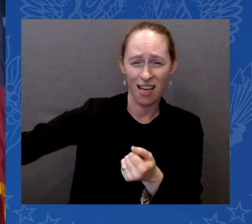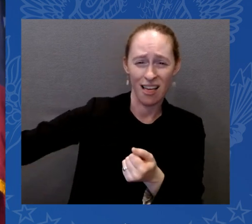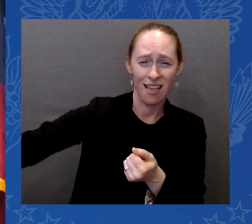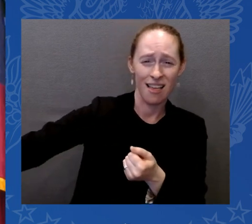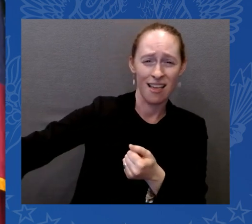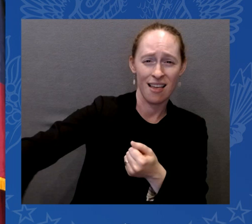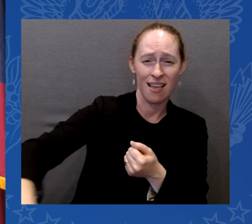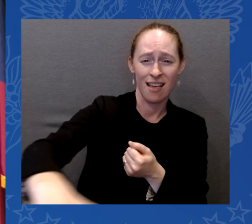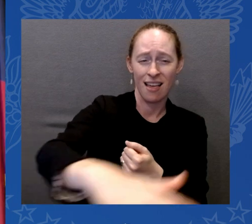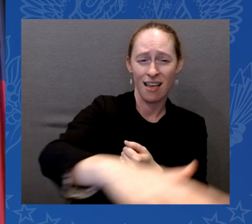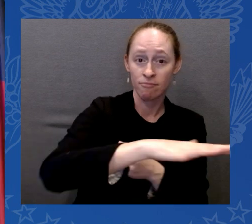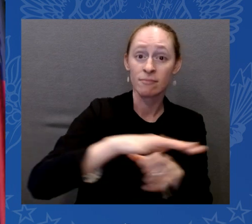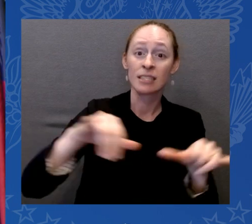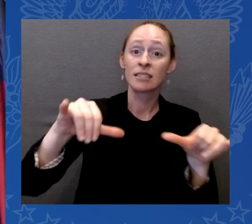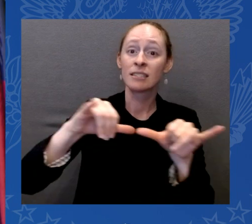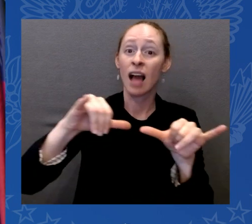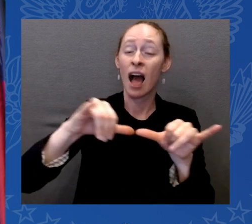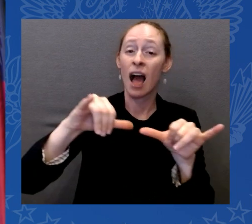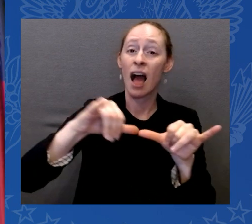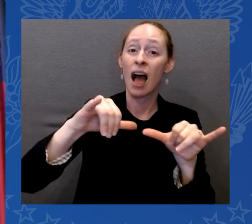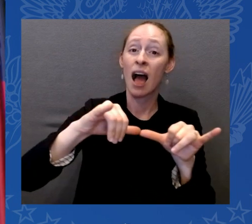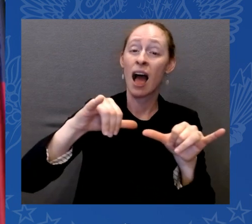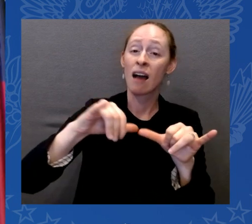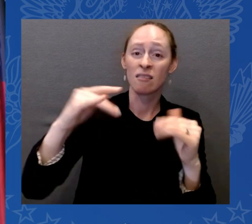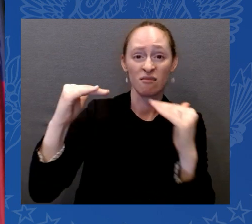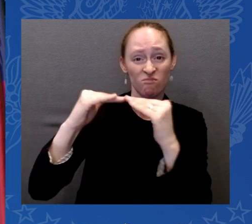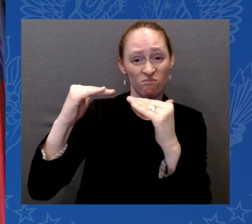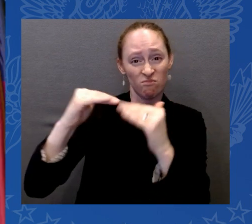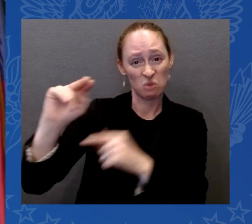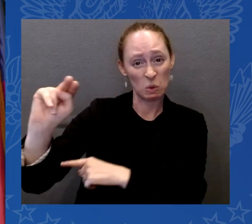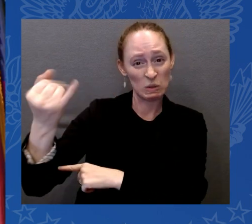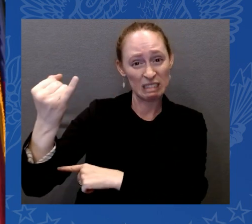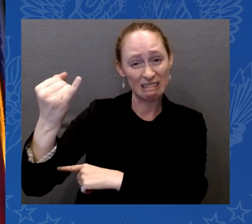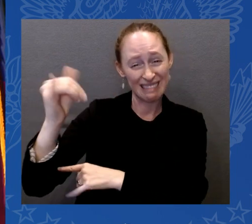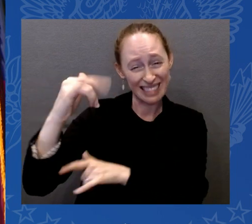And we have drought. The Colorado River is becoming a stream.